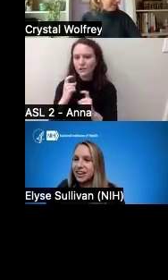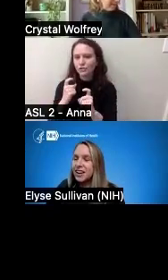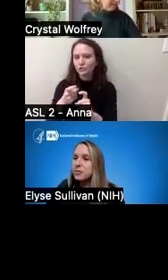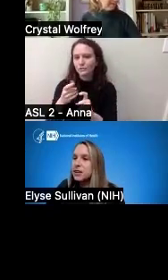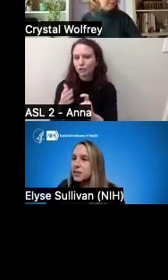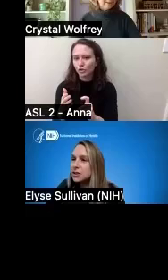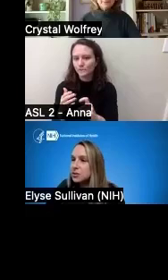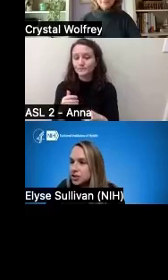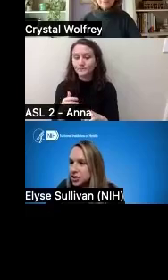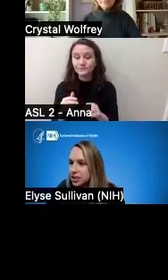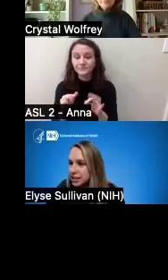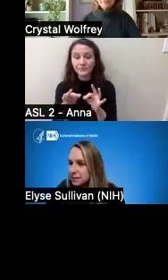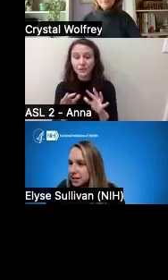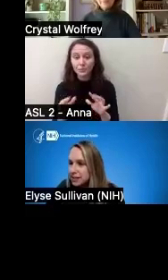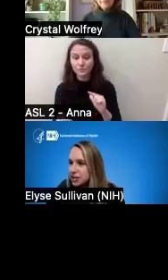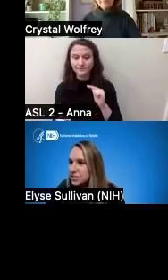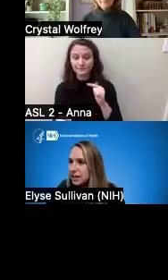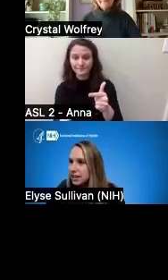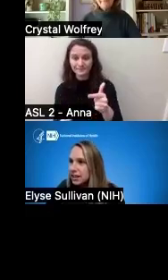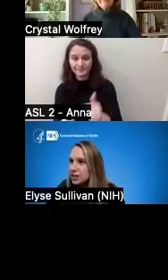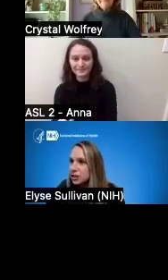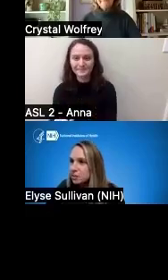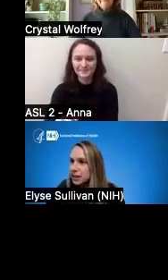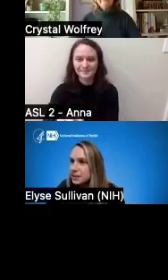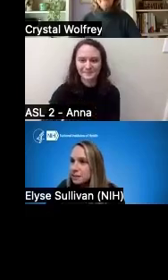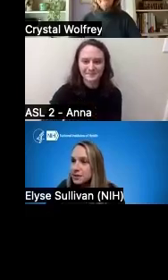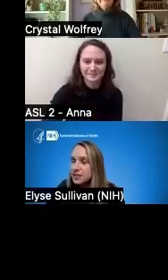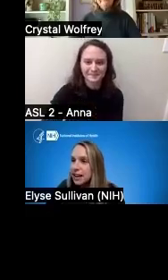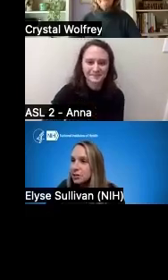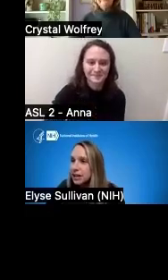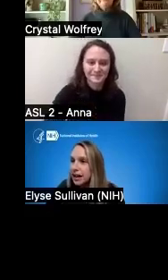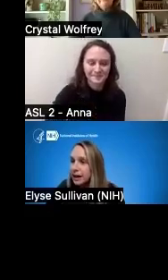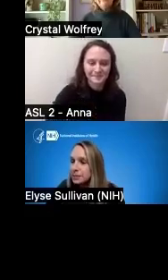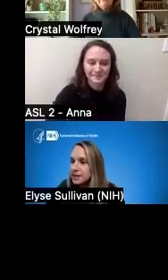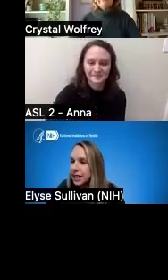Elyse Sullivan, PhD: Great, and we have a question .. . It may have just gotten answered, but it's about salary caps,